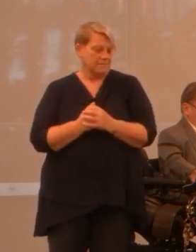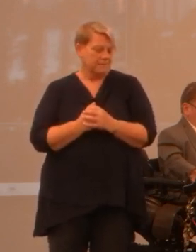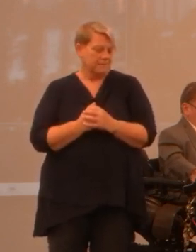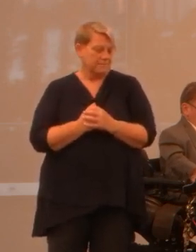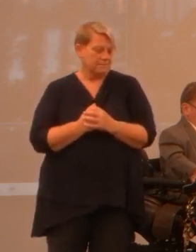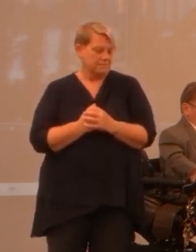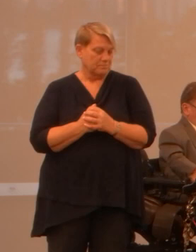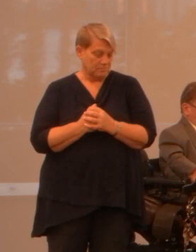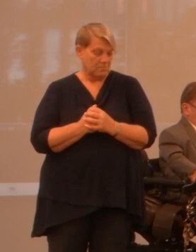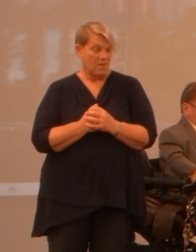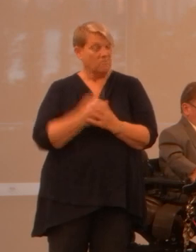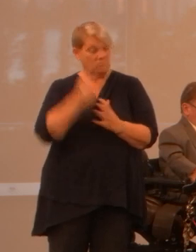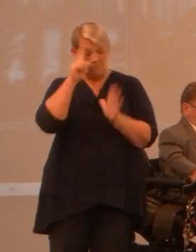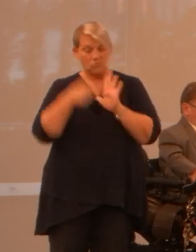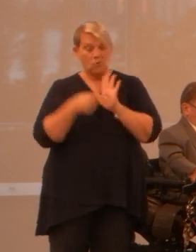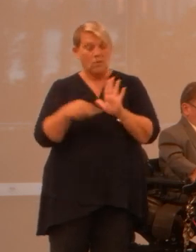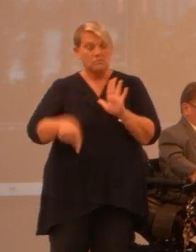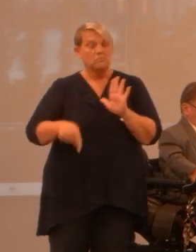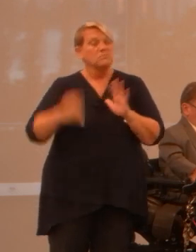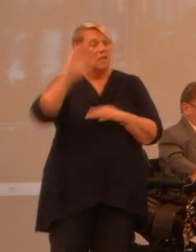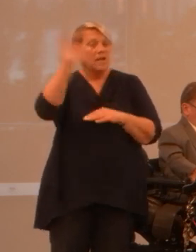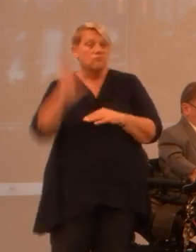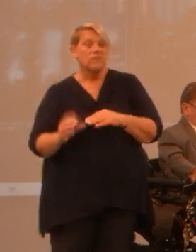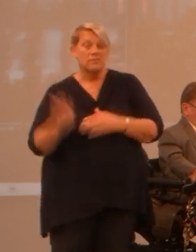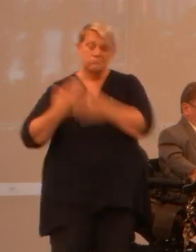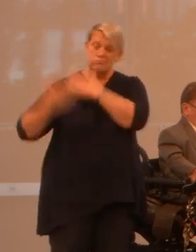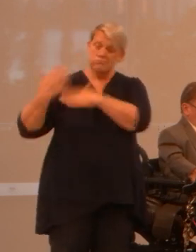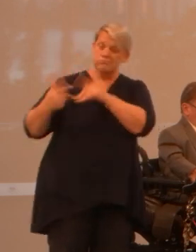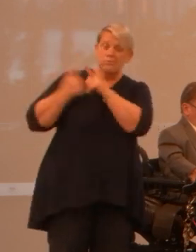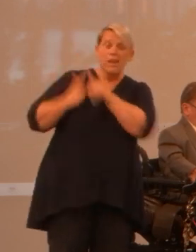So we just acknowledge the country, the ancient language, we also acknowledge the